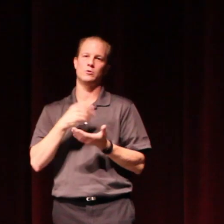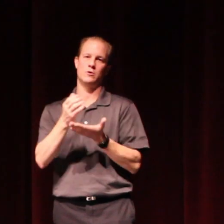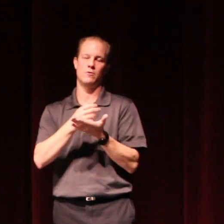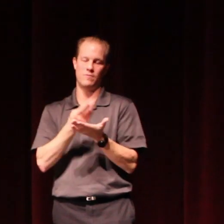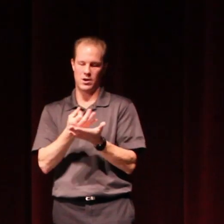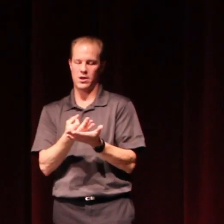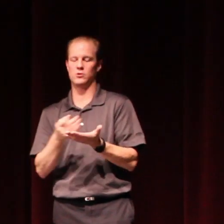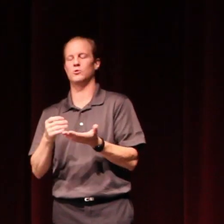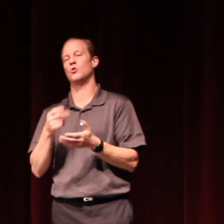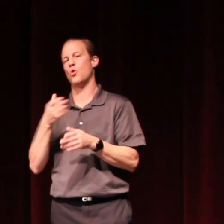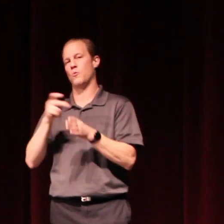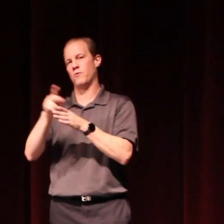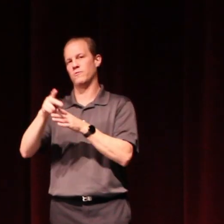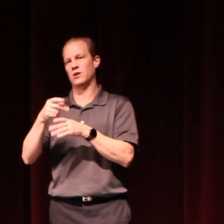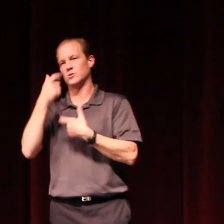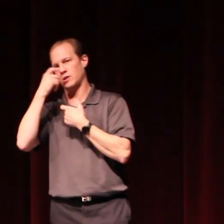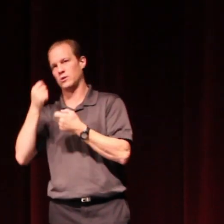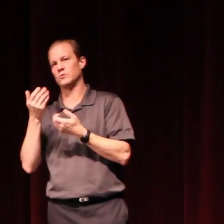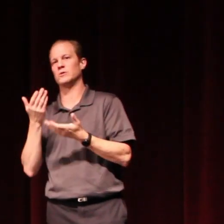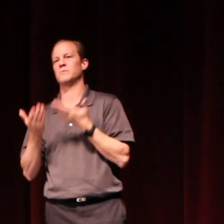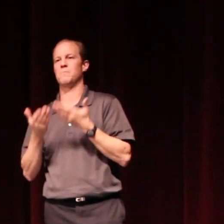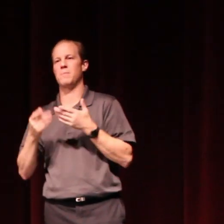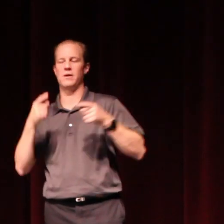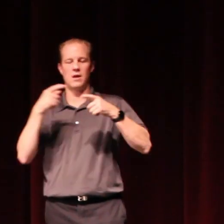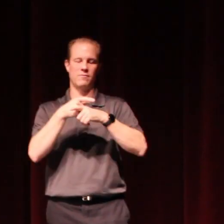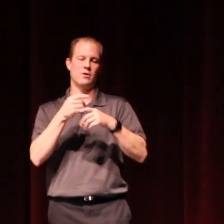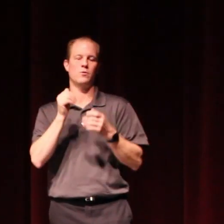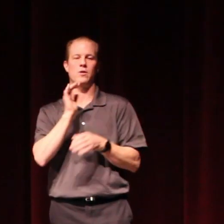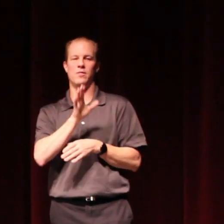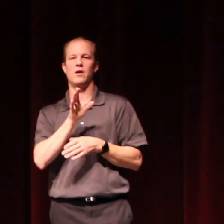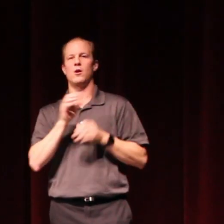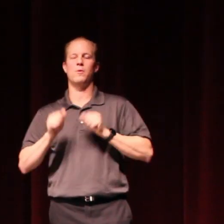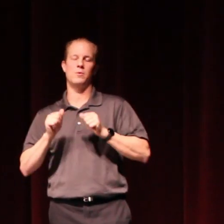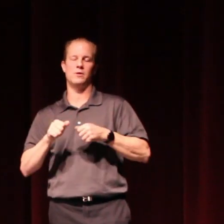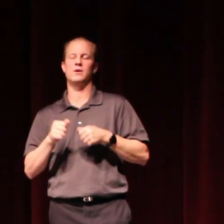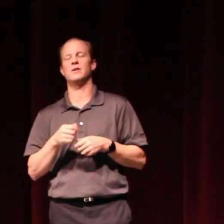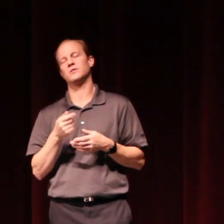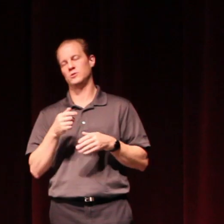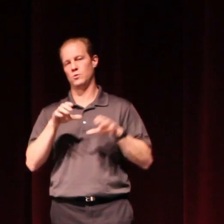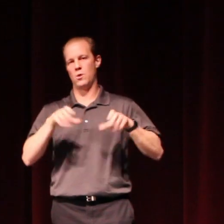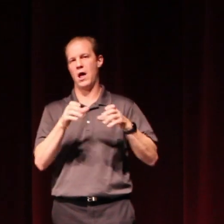with their ability to act impartially and in the best interest of an educational institution they